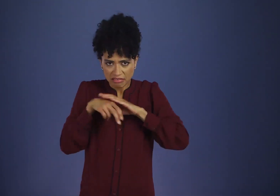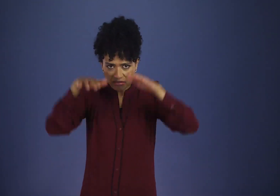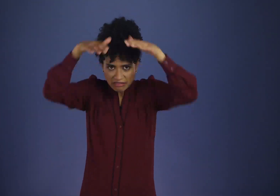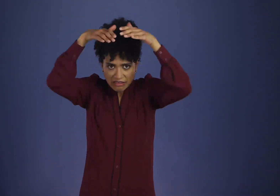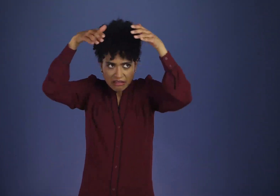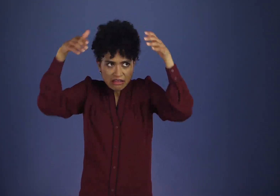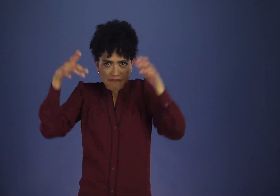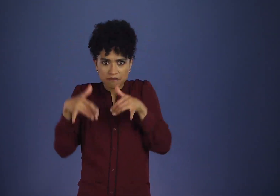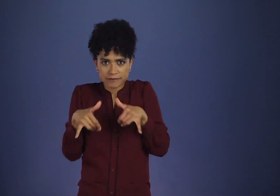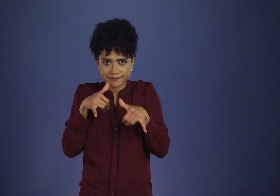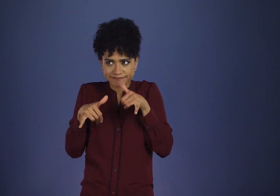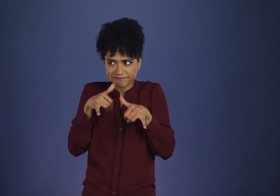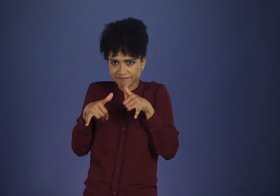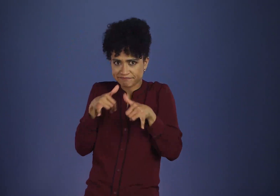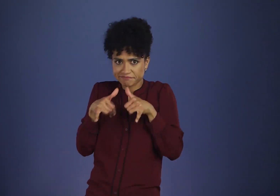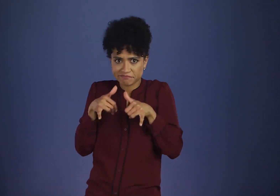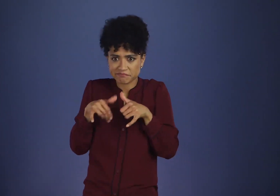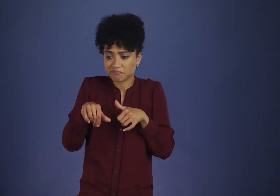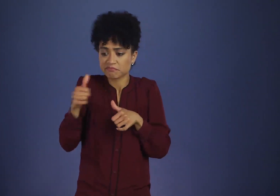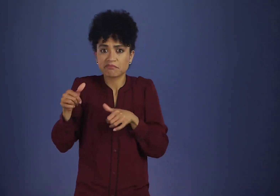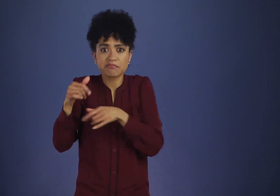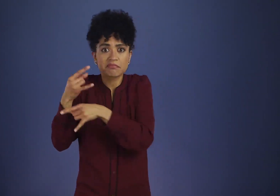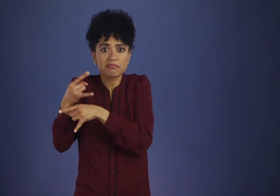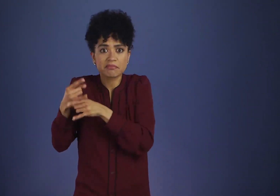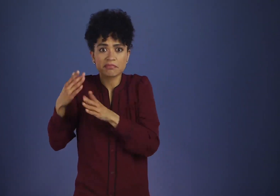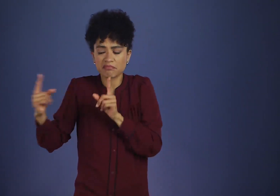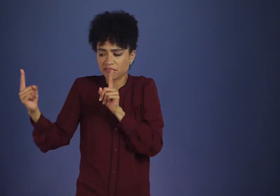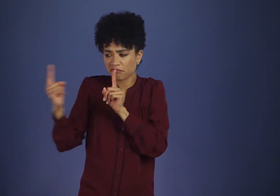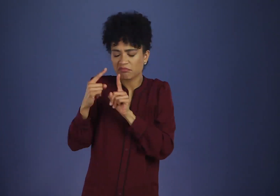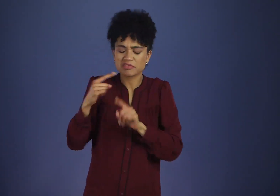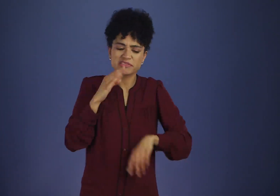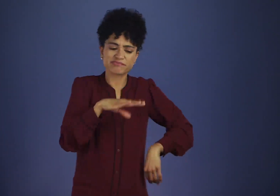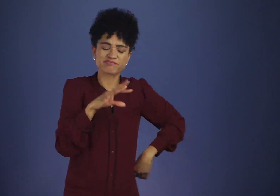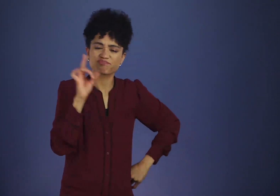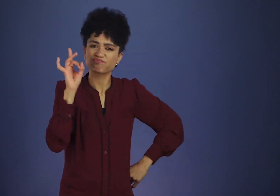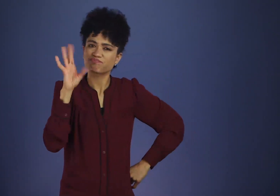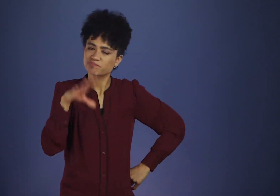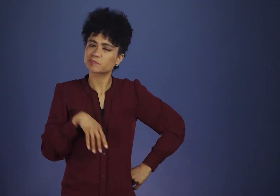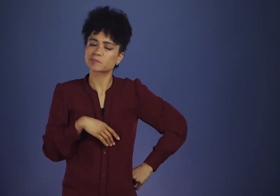Back again in their caves, alcoholics would reproach us and say,